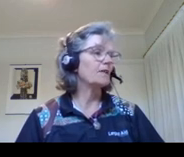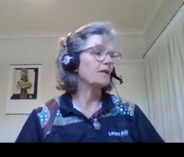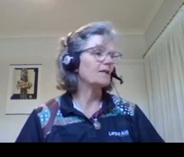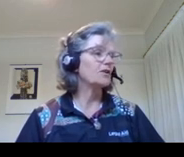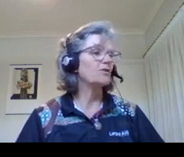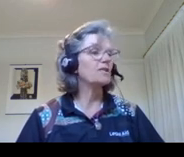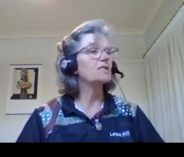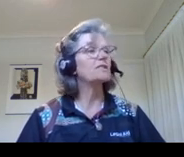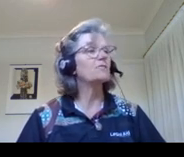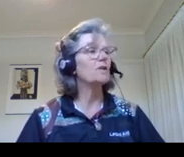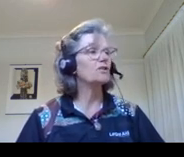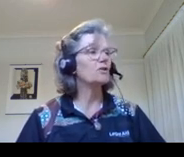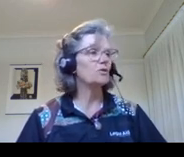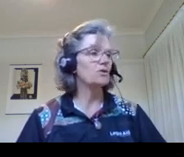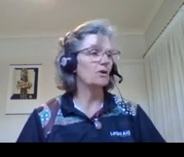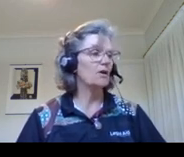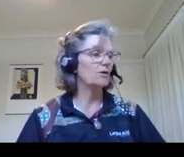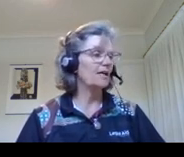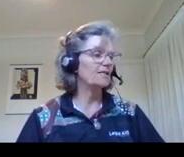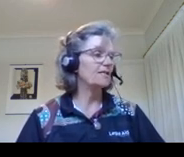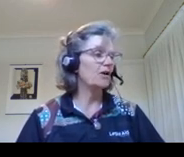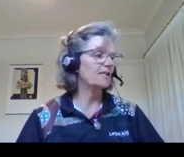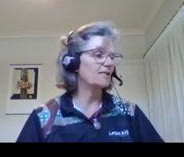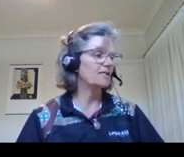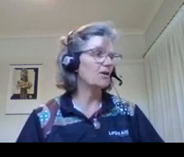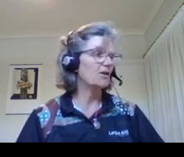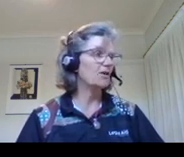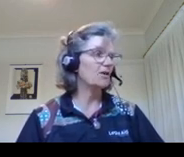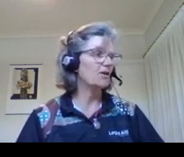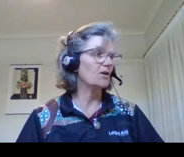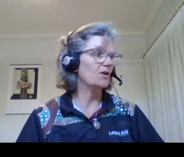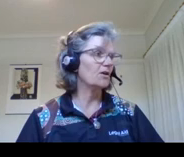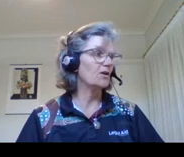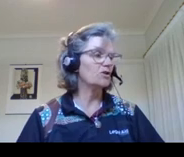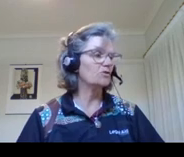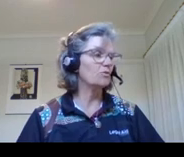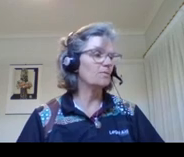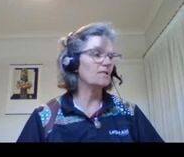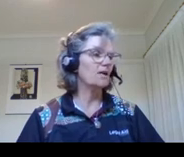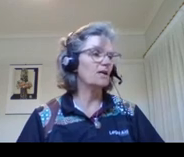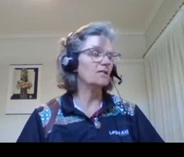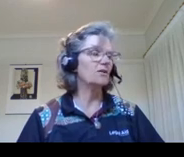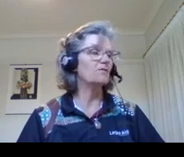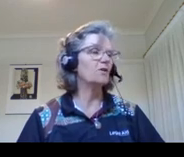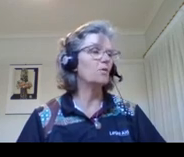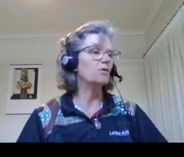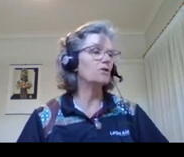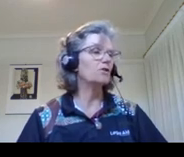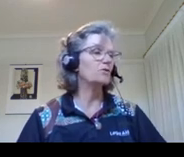yeah so this resource on our slide is on the spam watch website so if you want to